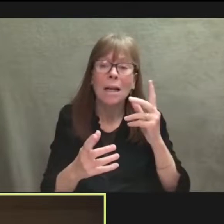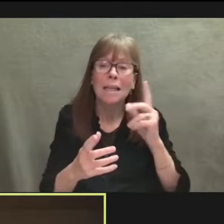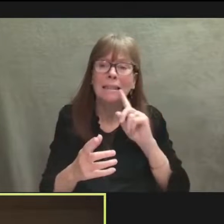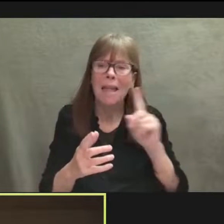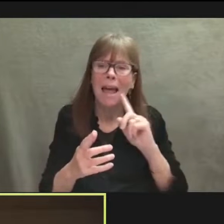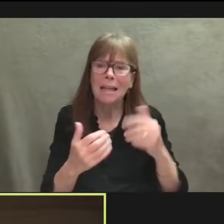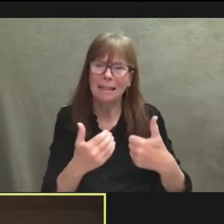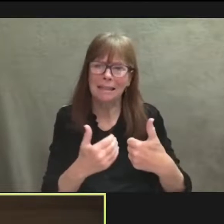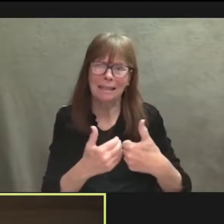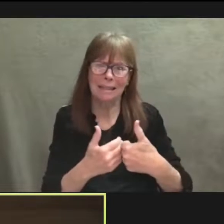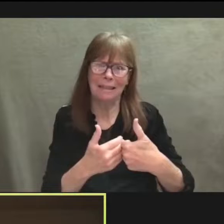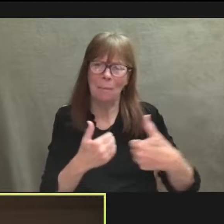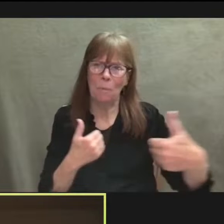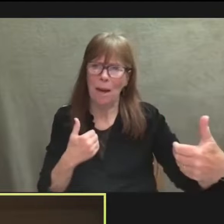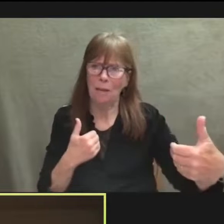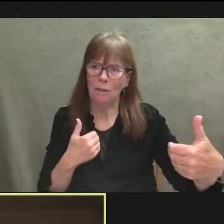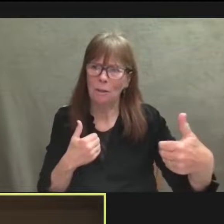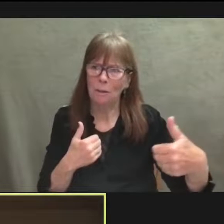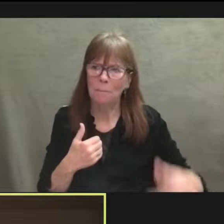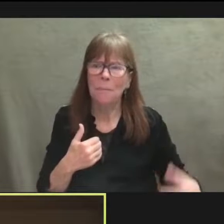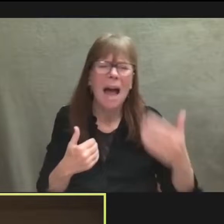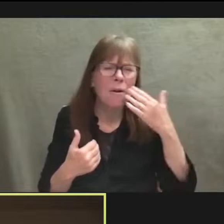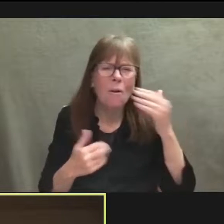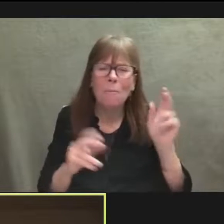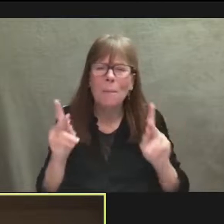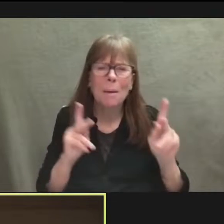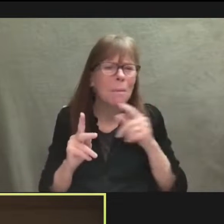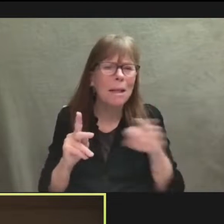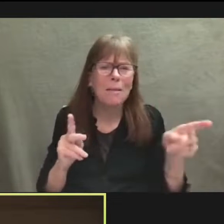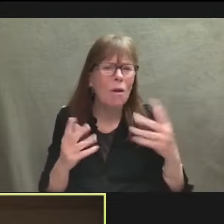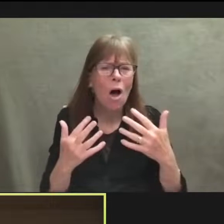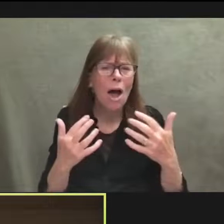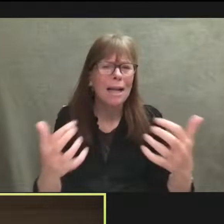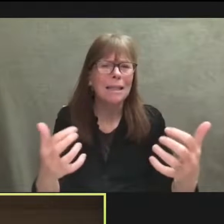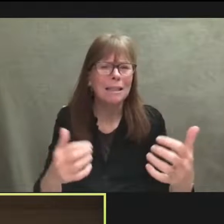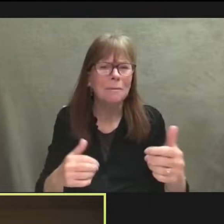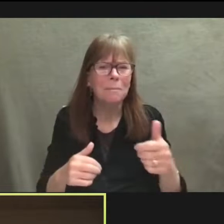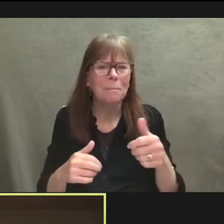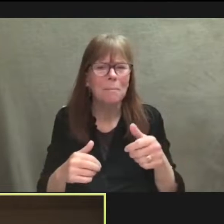know there are many people in the audience… you know, what does liberation mean, what does it